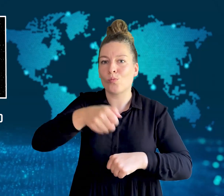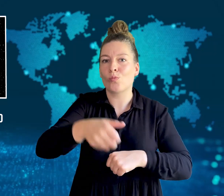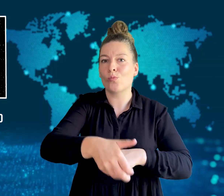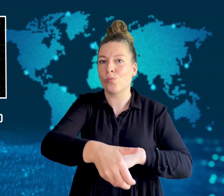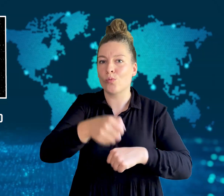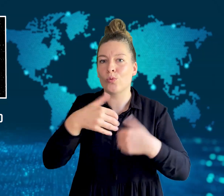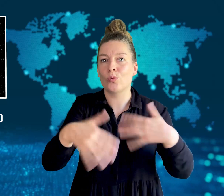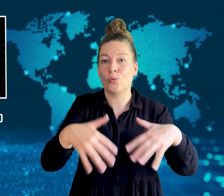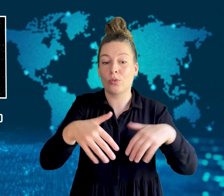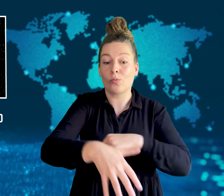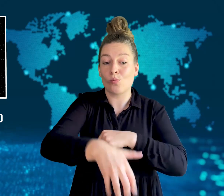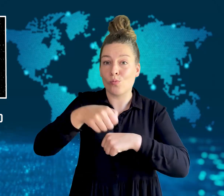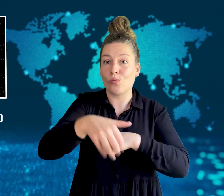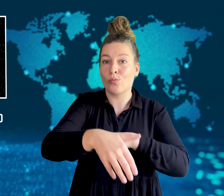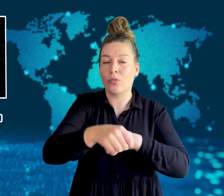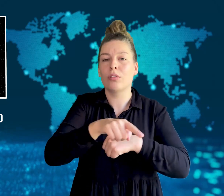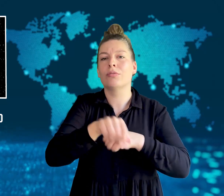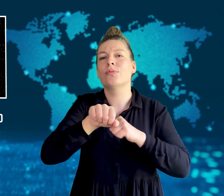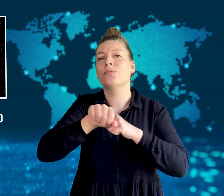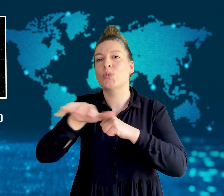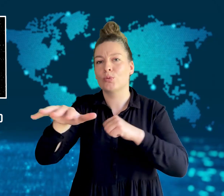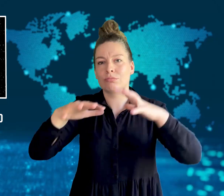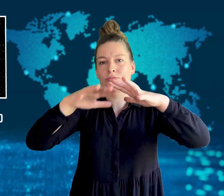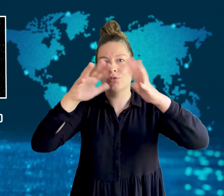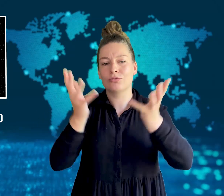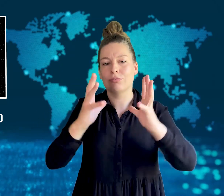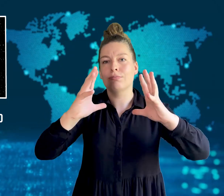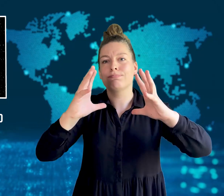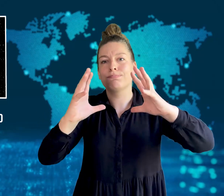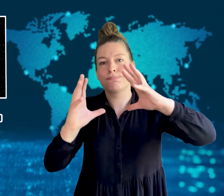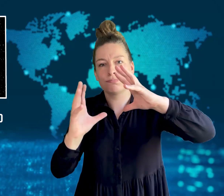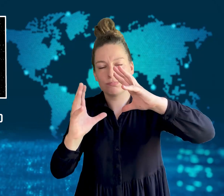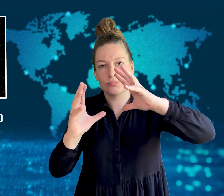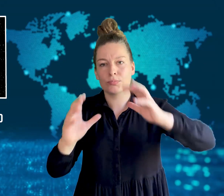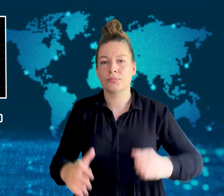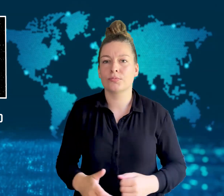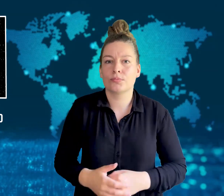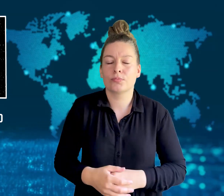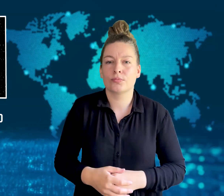The axis is an imaginary line that passes through